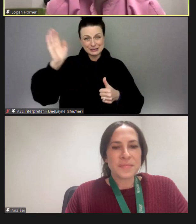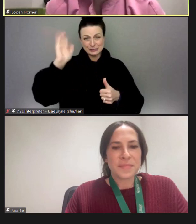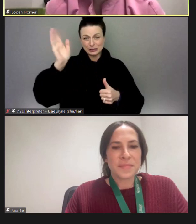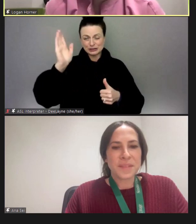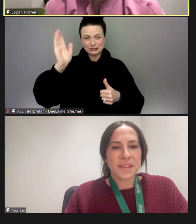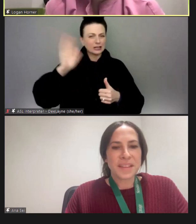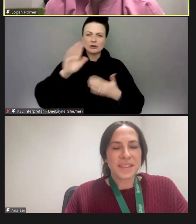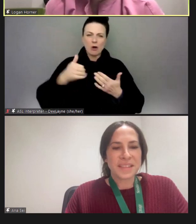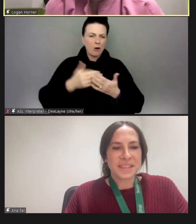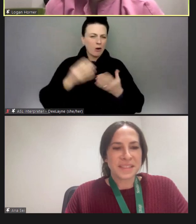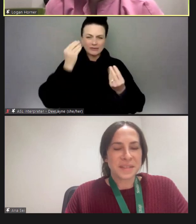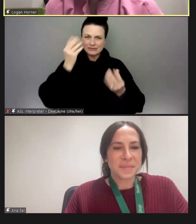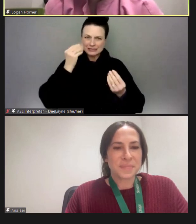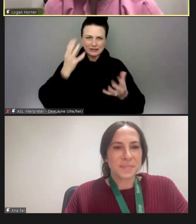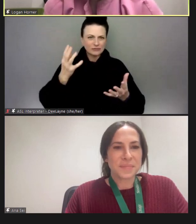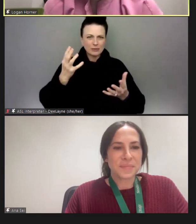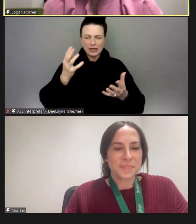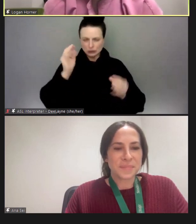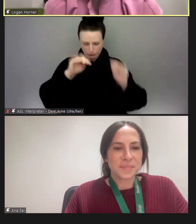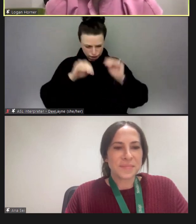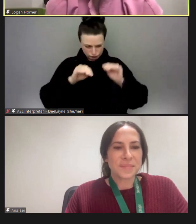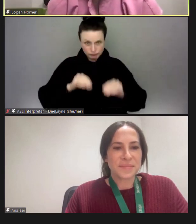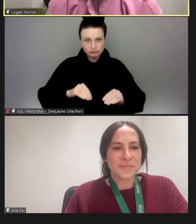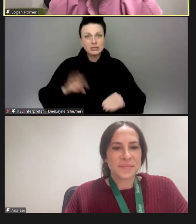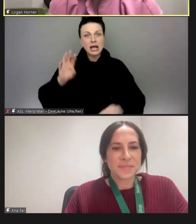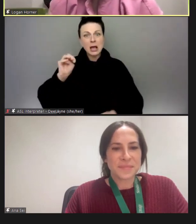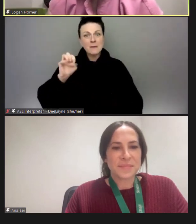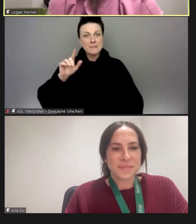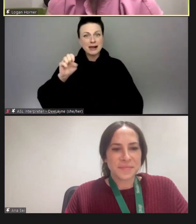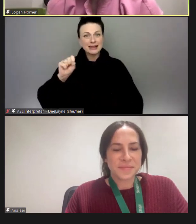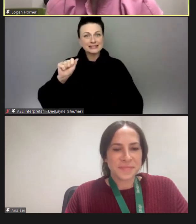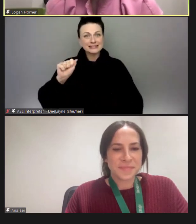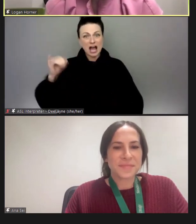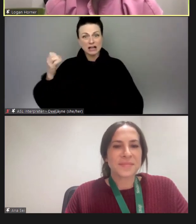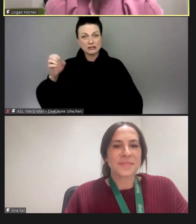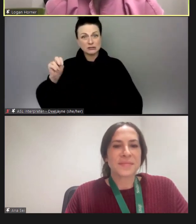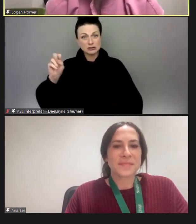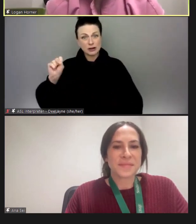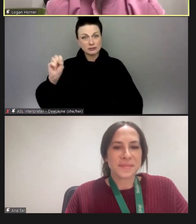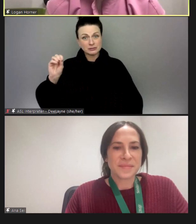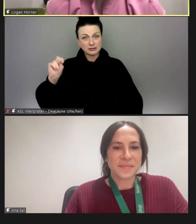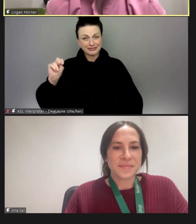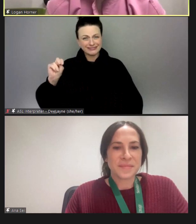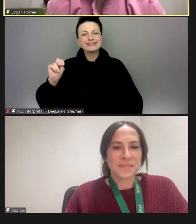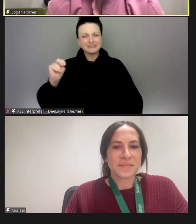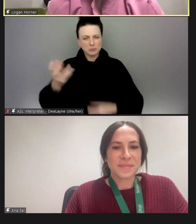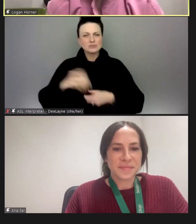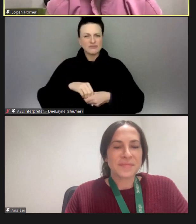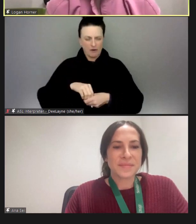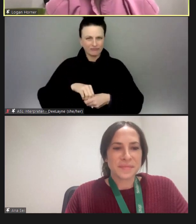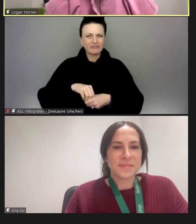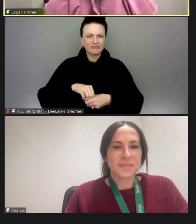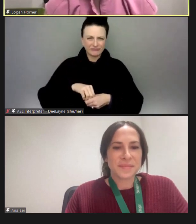information together Melissa Jensen was